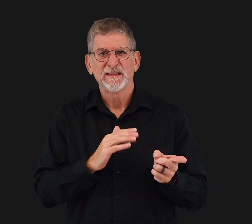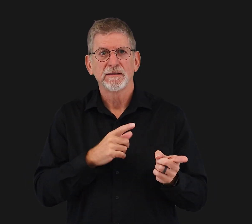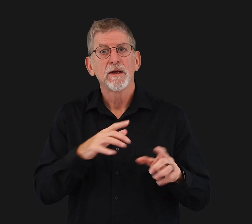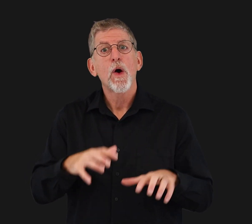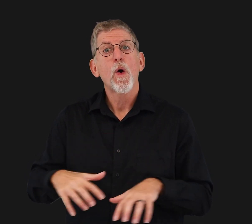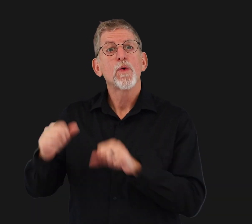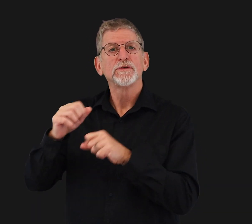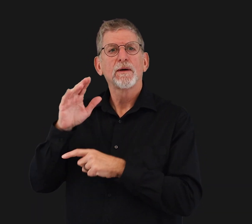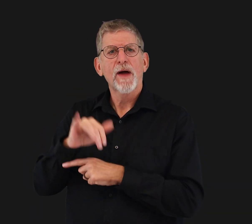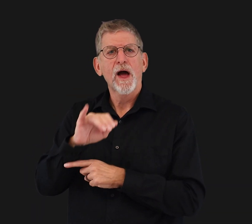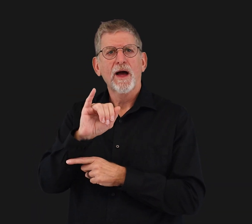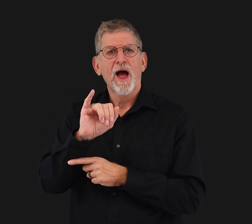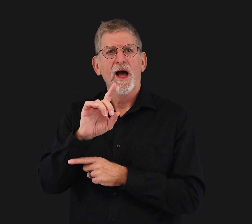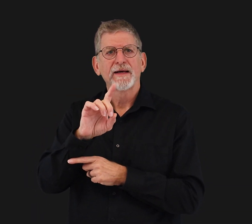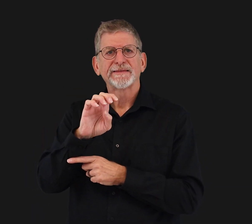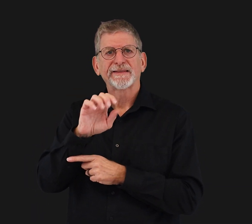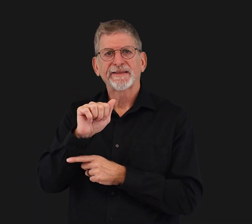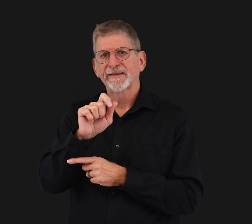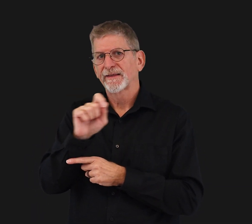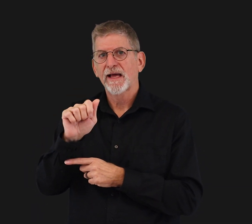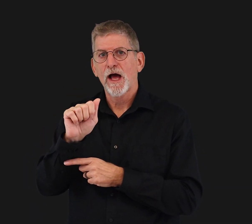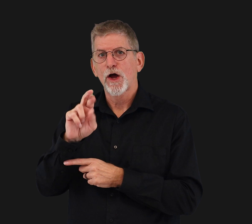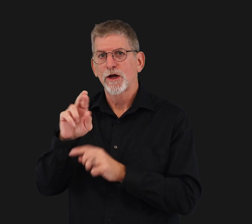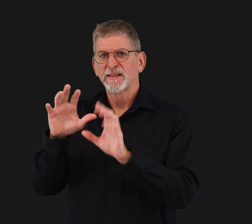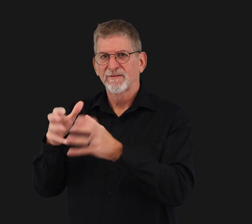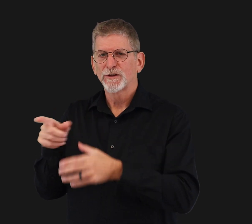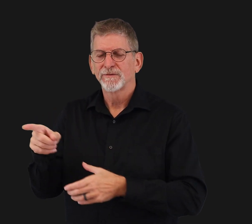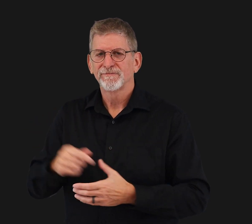hosted by the IDEA-AR division.